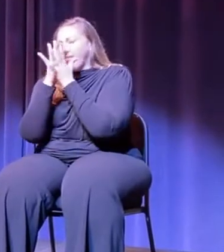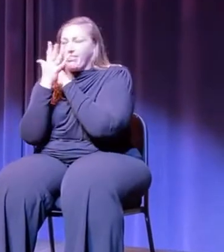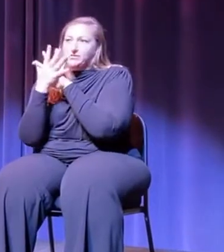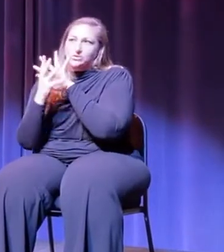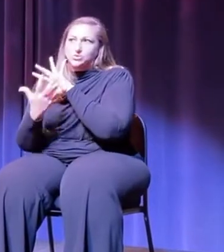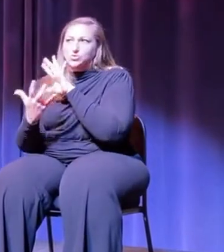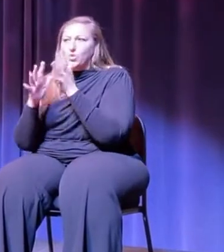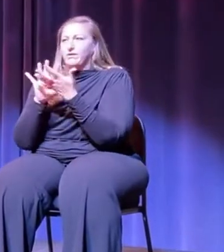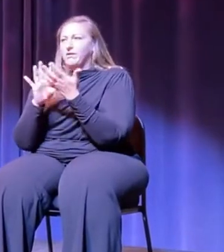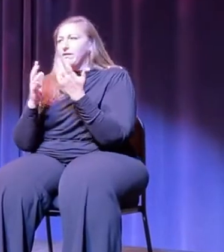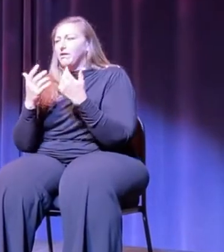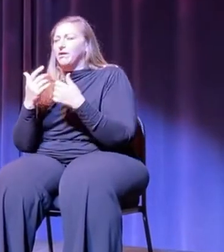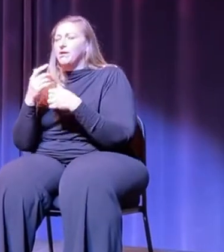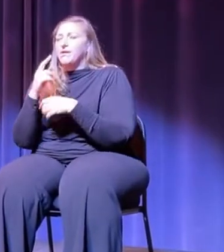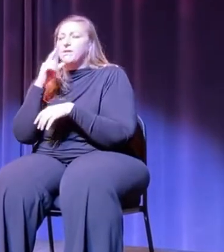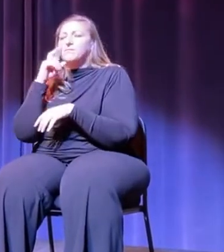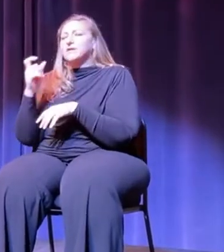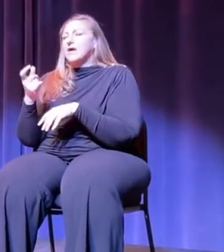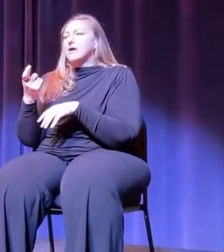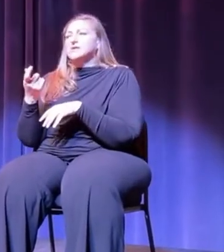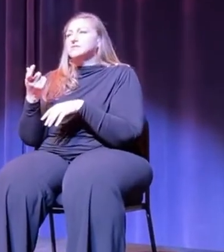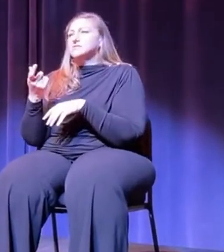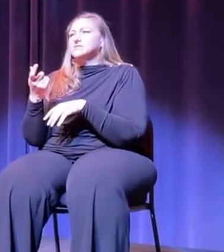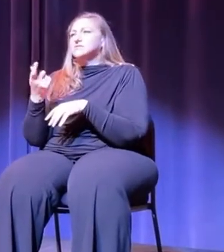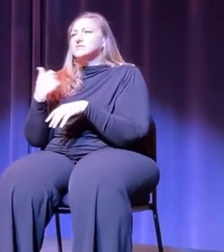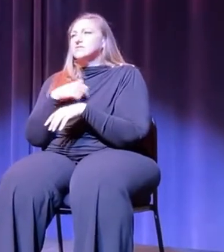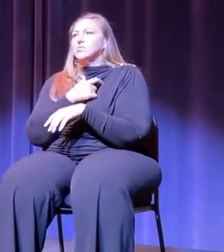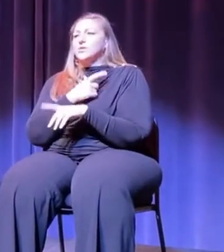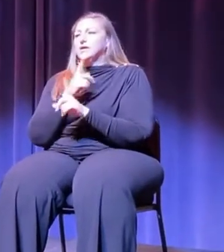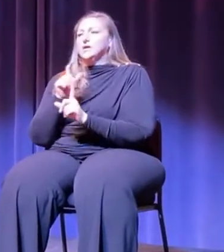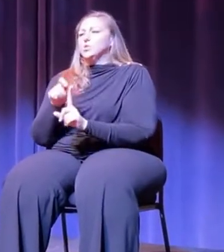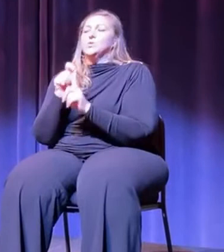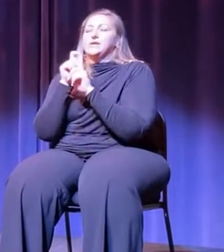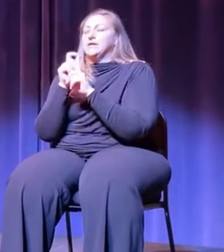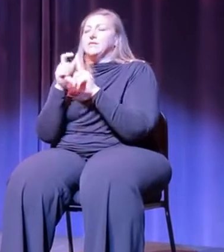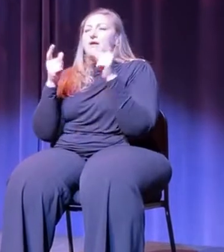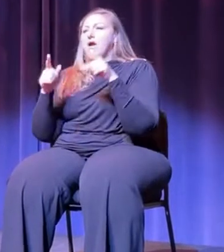because of the ways we uniquely occupy those positions